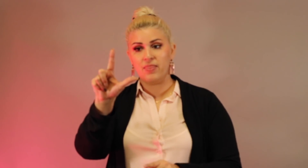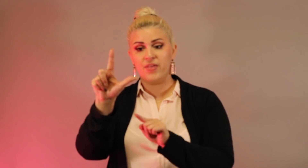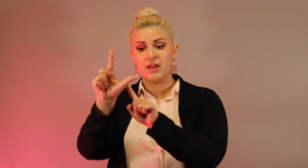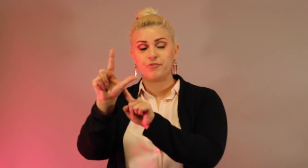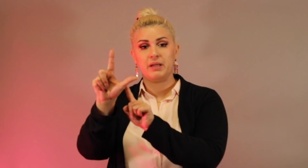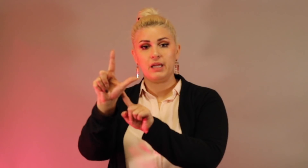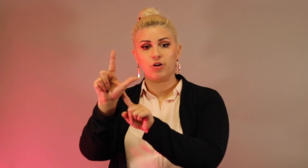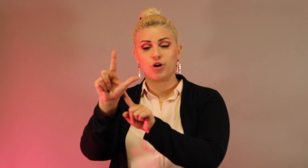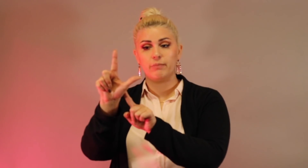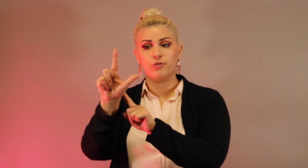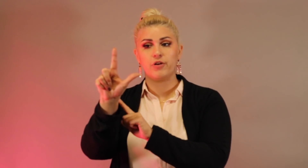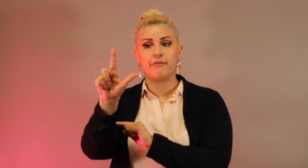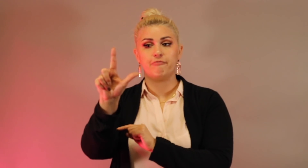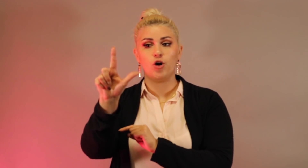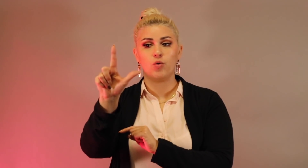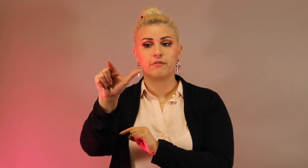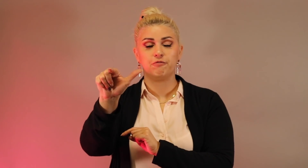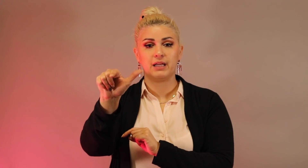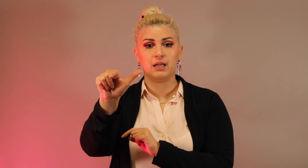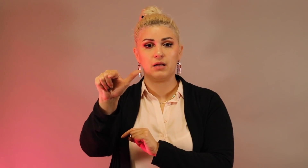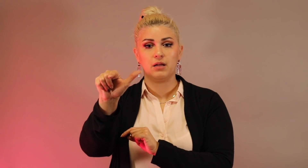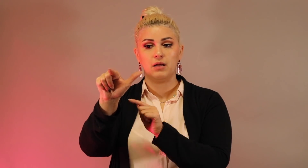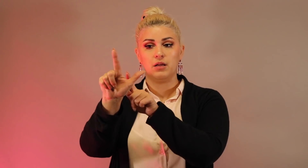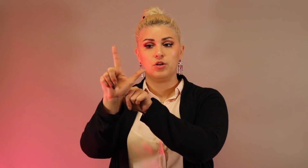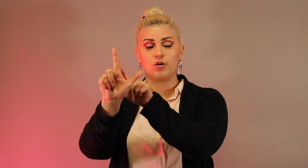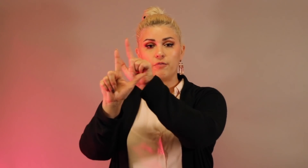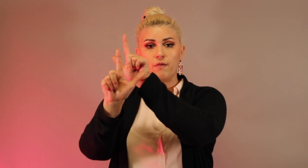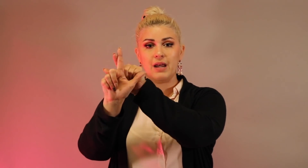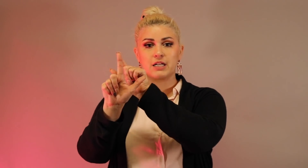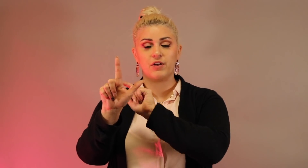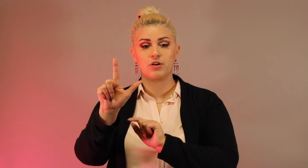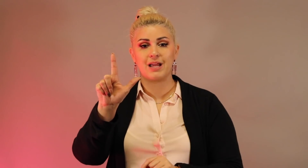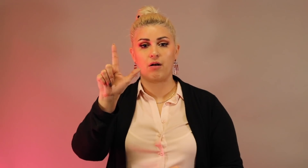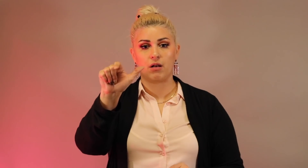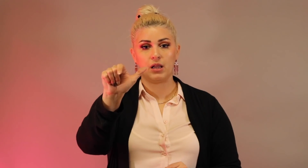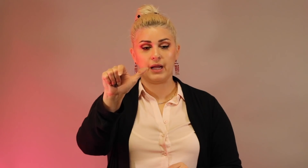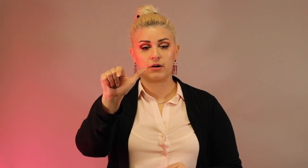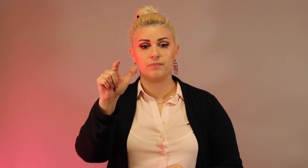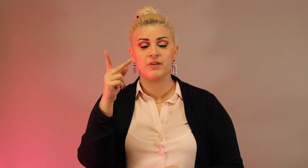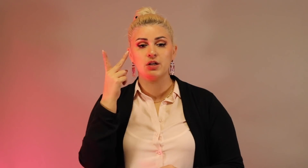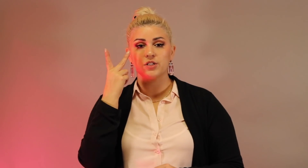And then from here you're gonna move your hand forward flicking your index finger down, later.